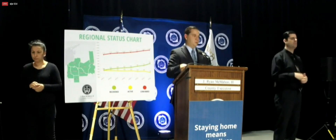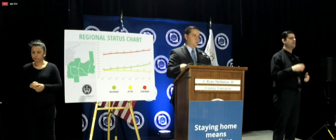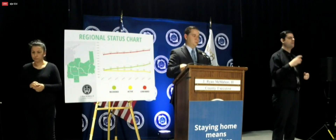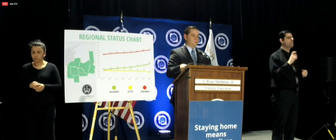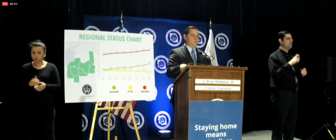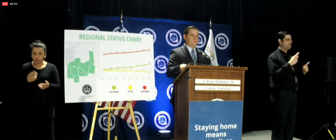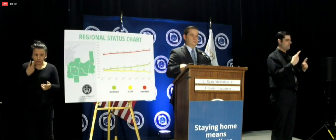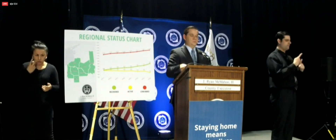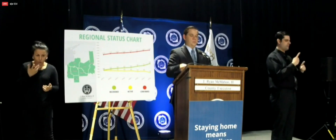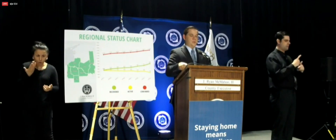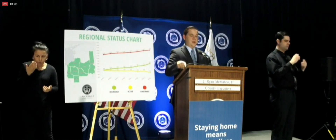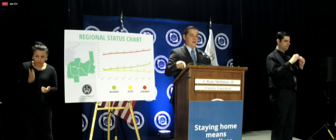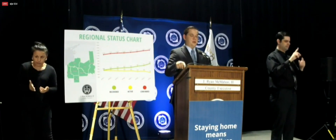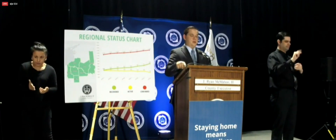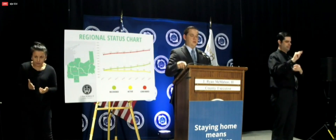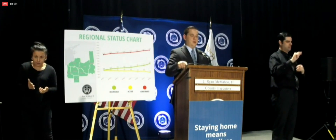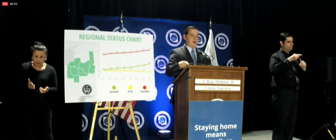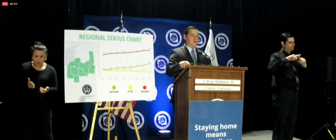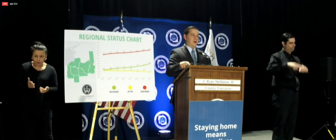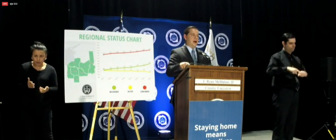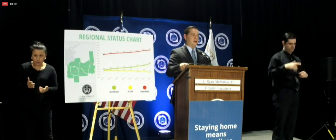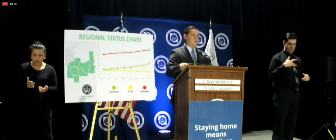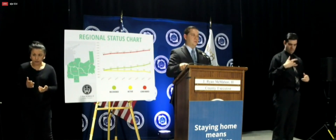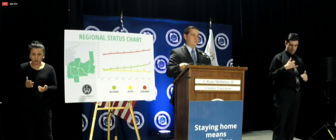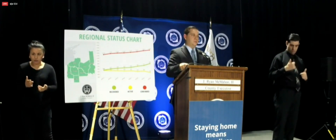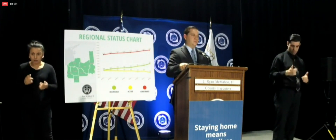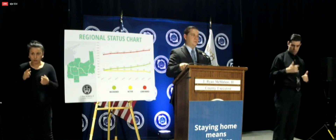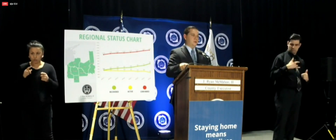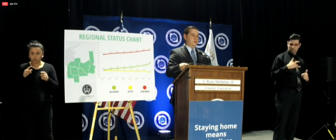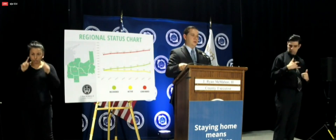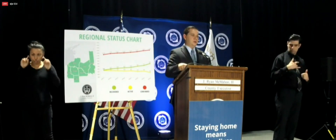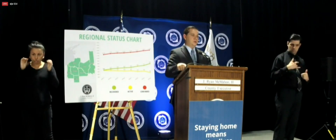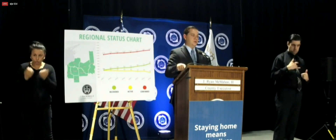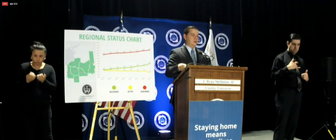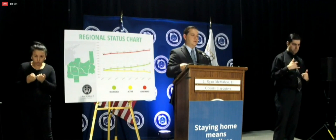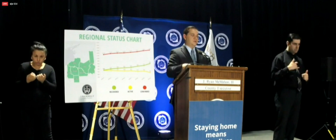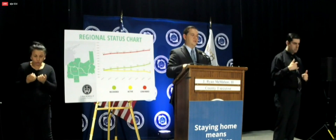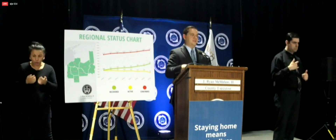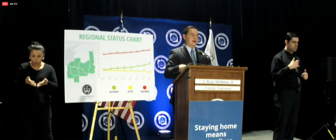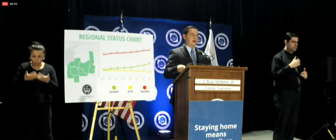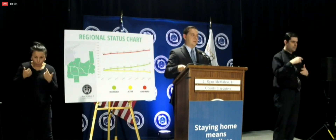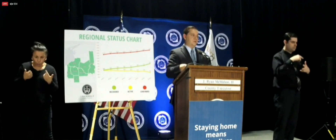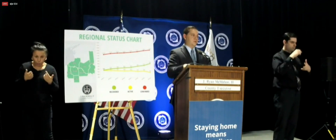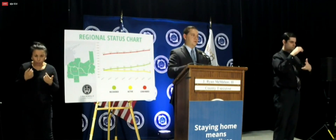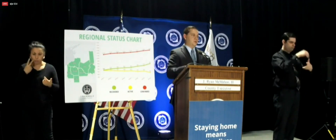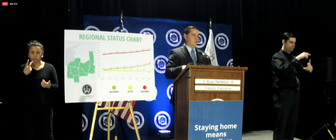WHEN IS THE HEALTH DATA THAT DRIVES THE WHEN. AND THEN YOU HAVE YOUR PHASE